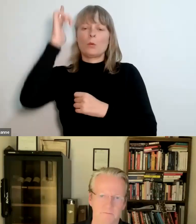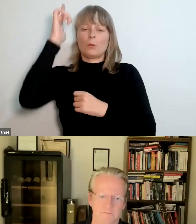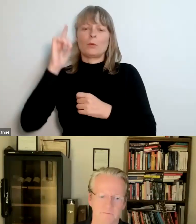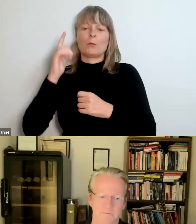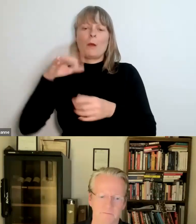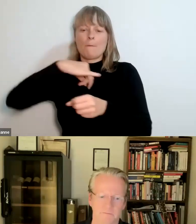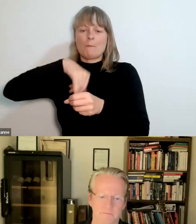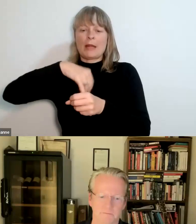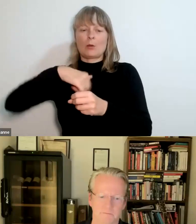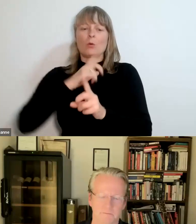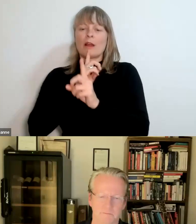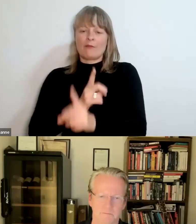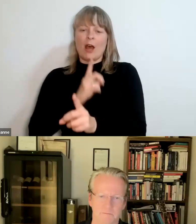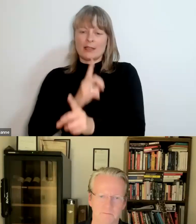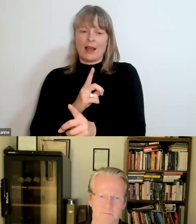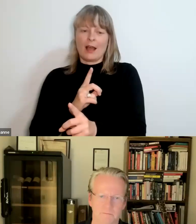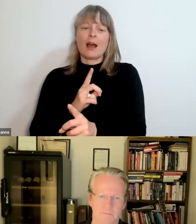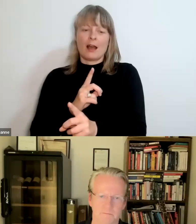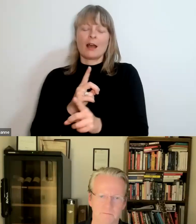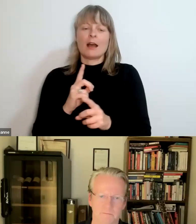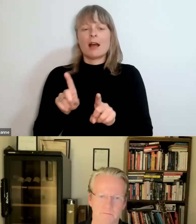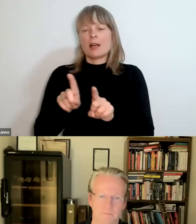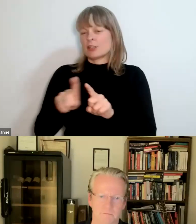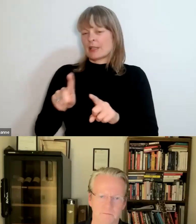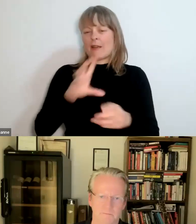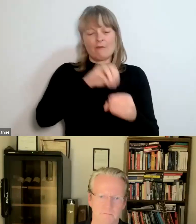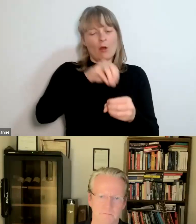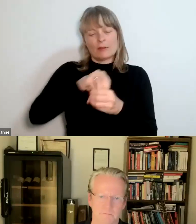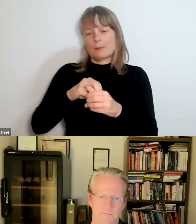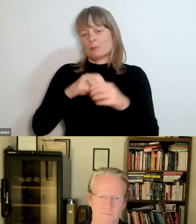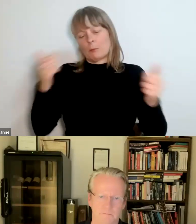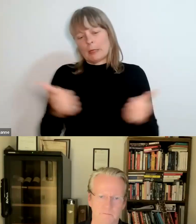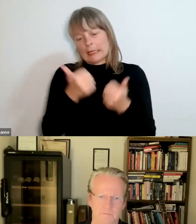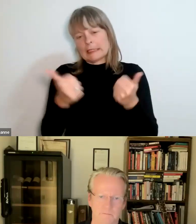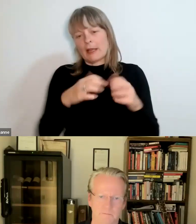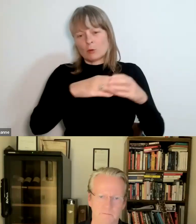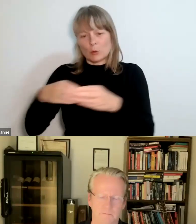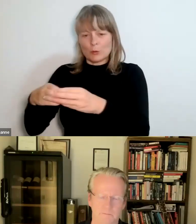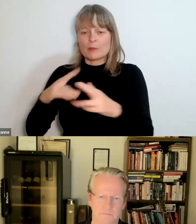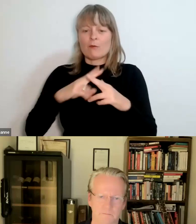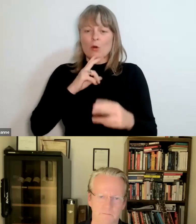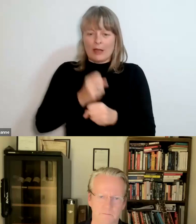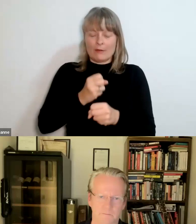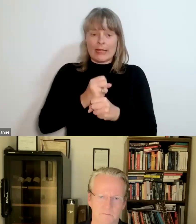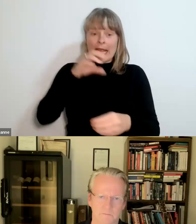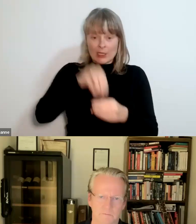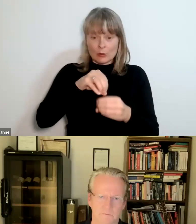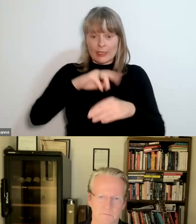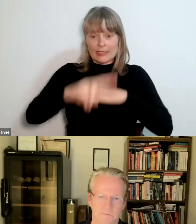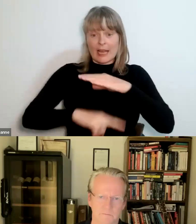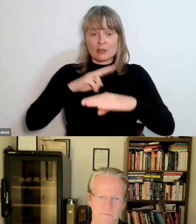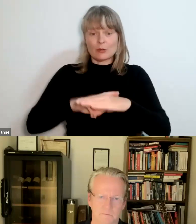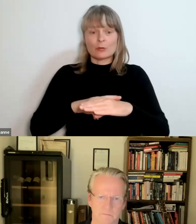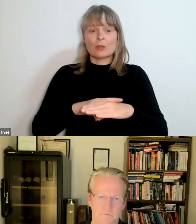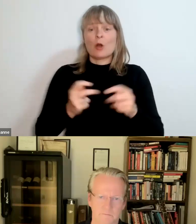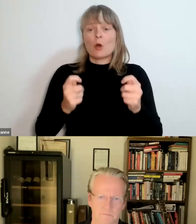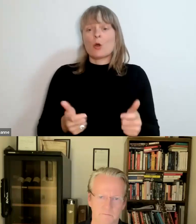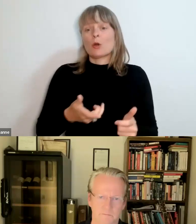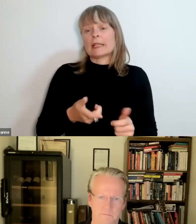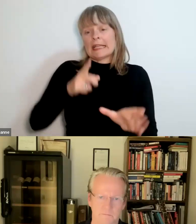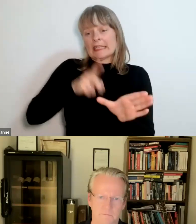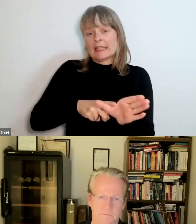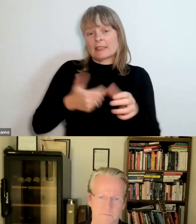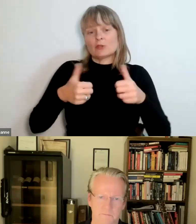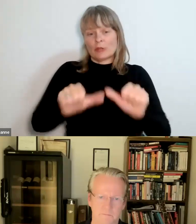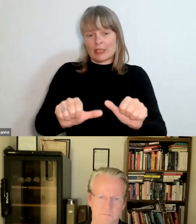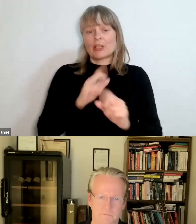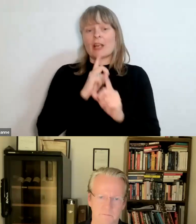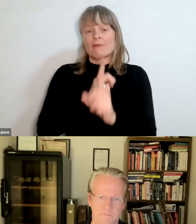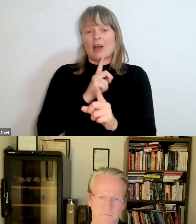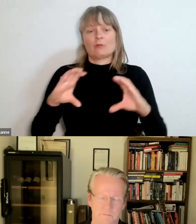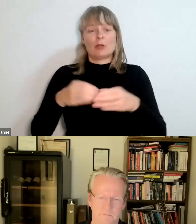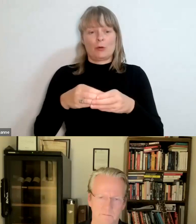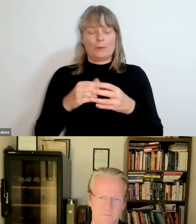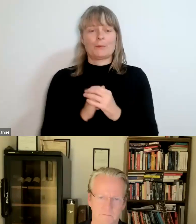experience